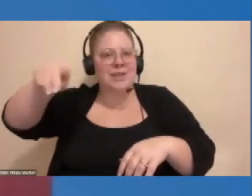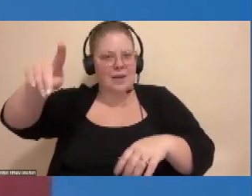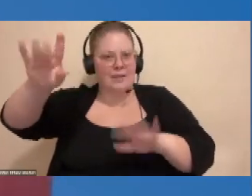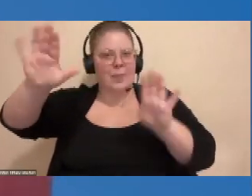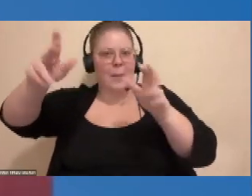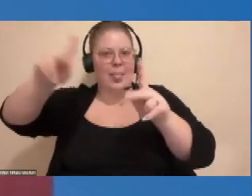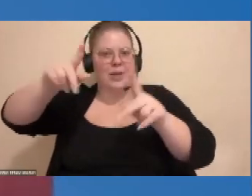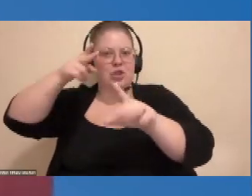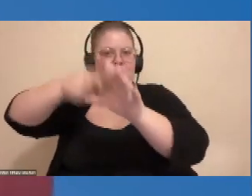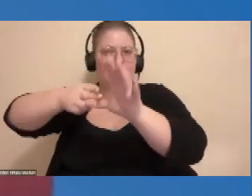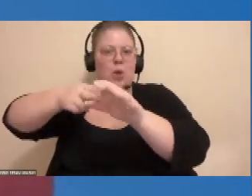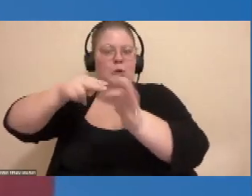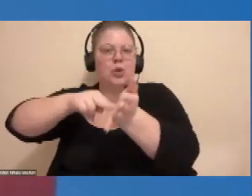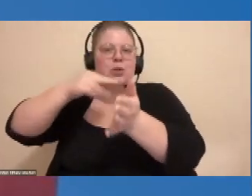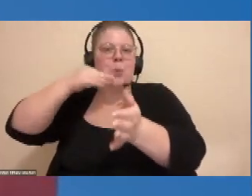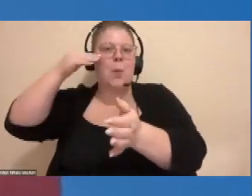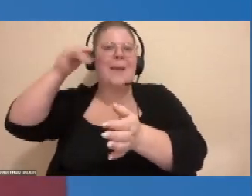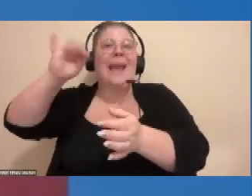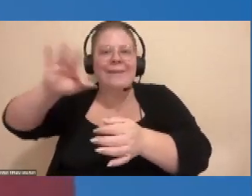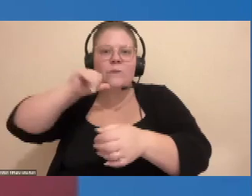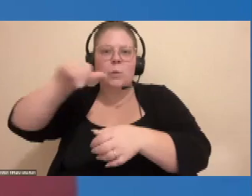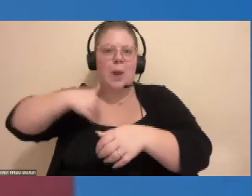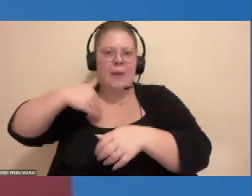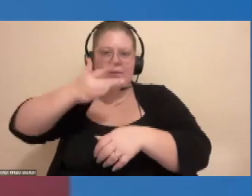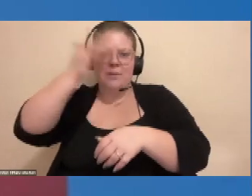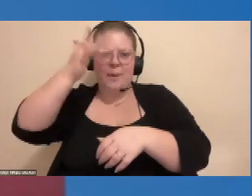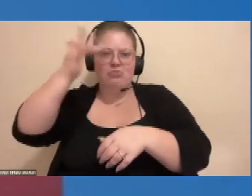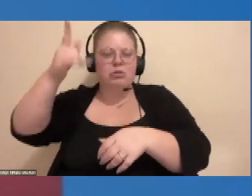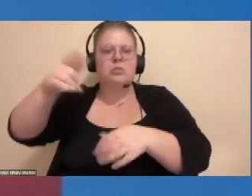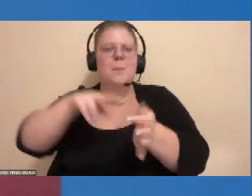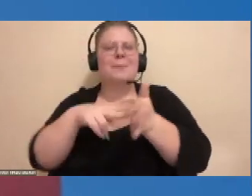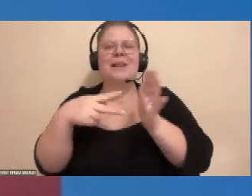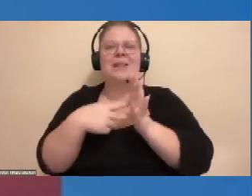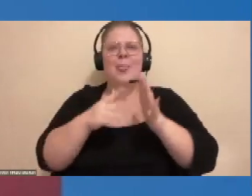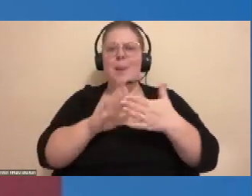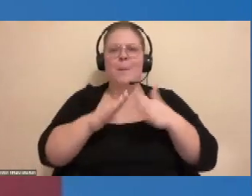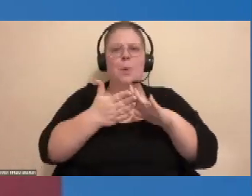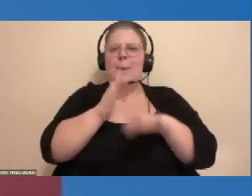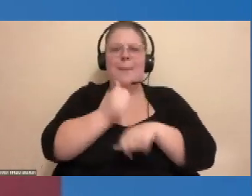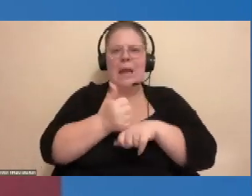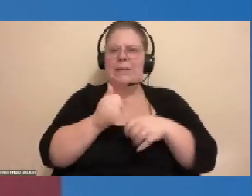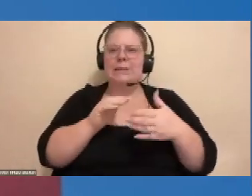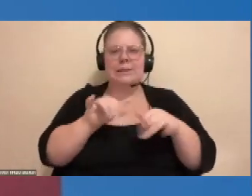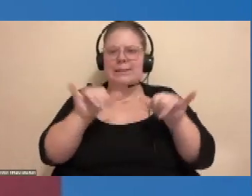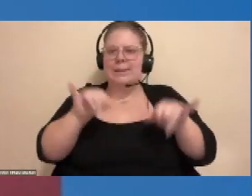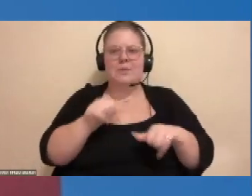our community based systems are not built to meet that need.